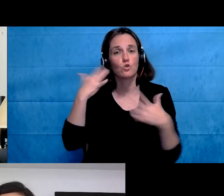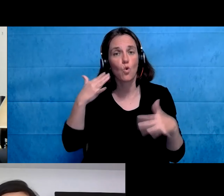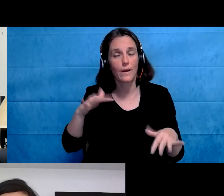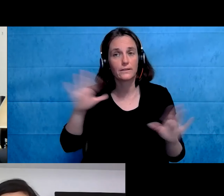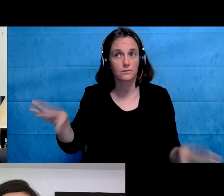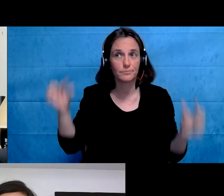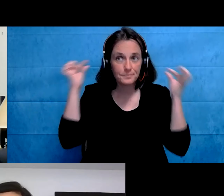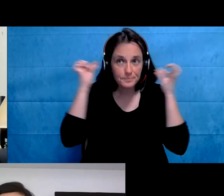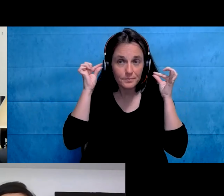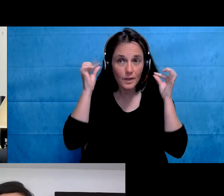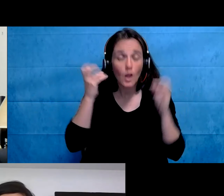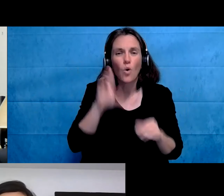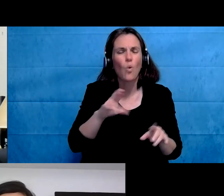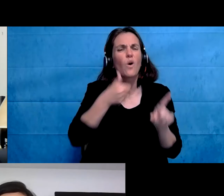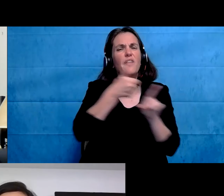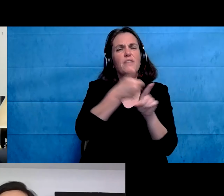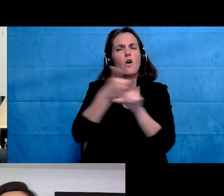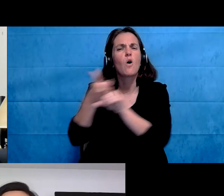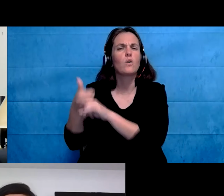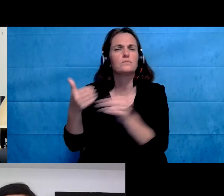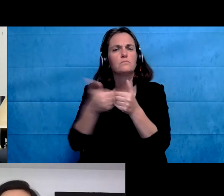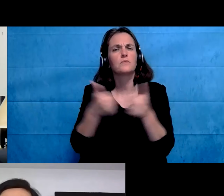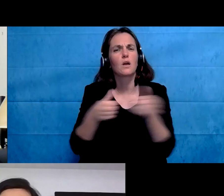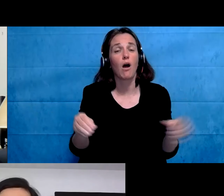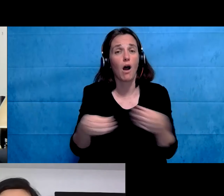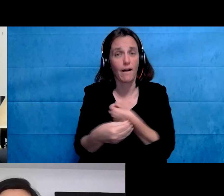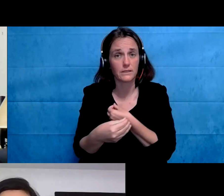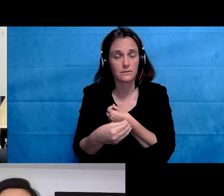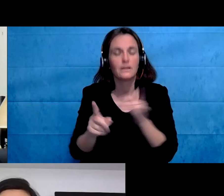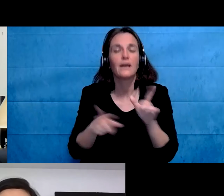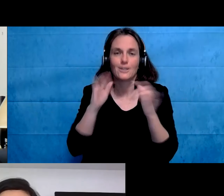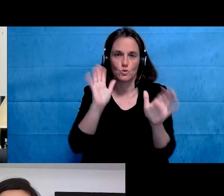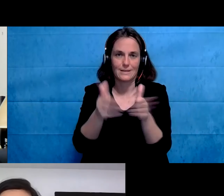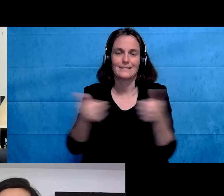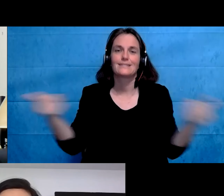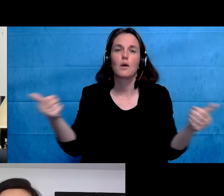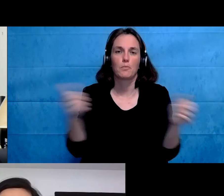and can close their door and do things like that, that's something where you can separate the spaces in terms of that.